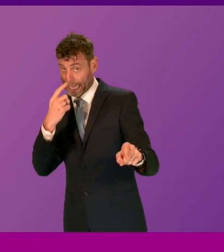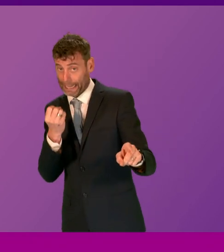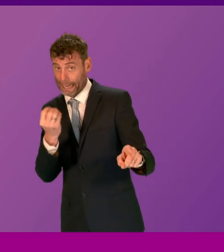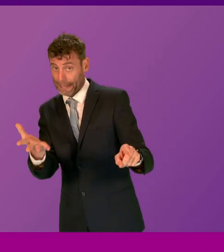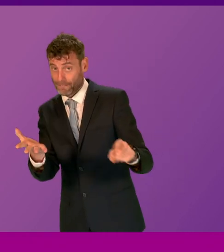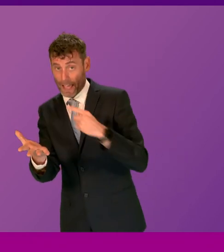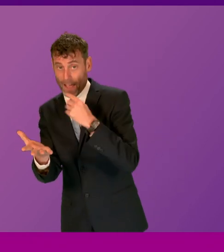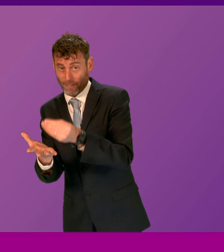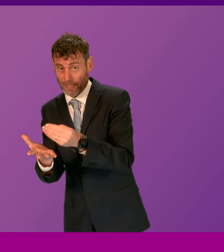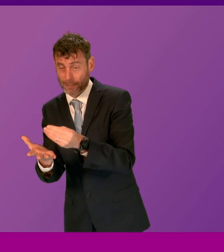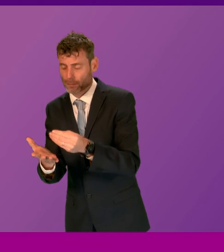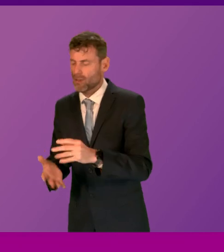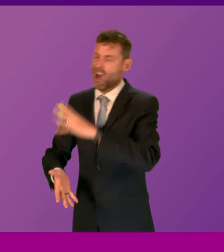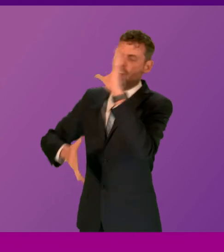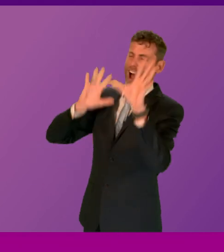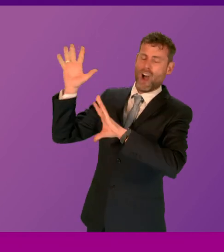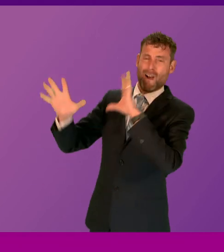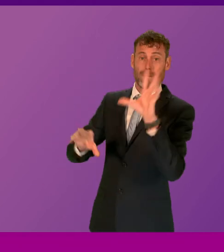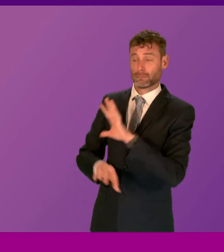Please continue, Mr Ross.